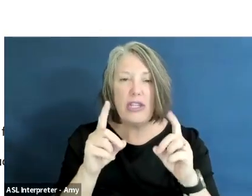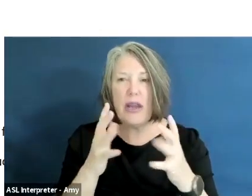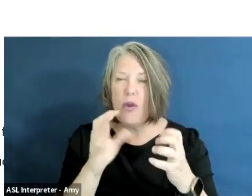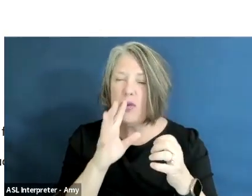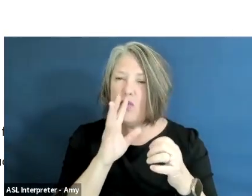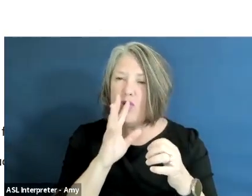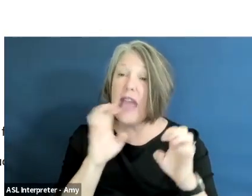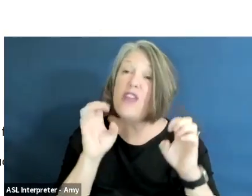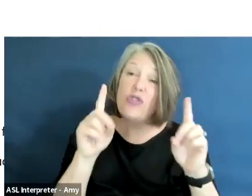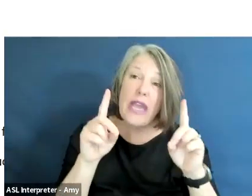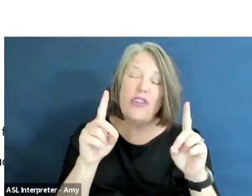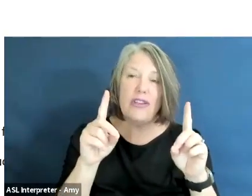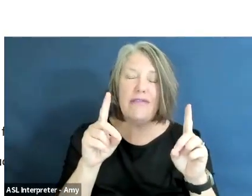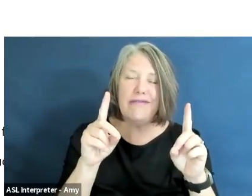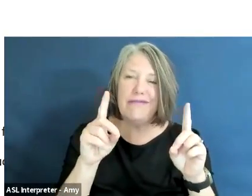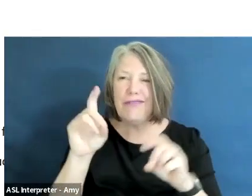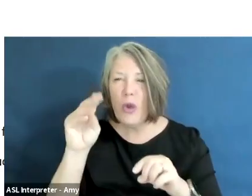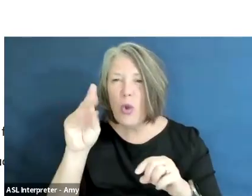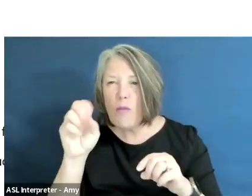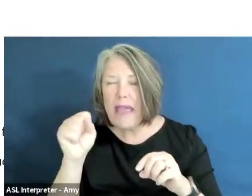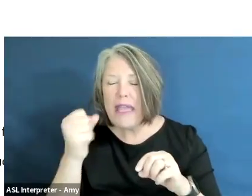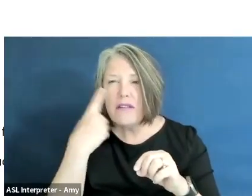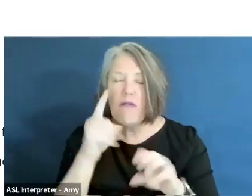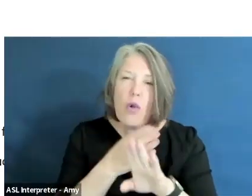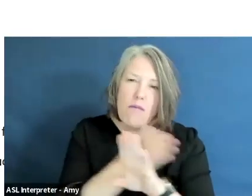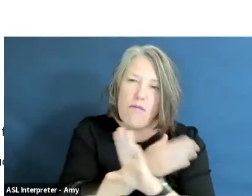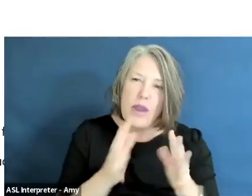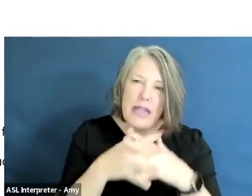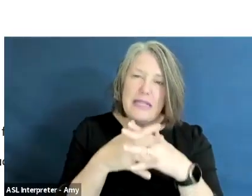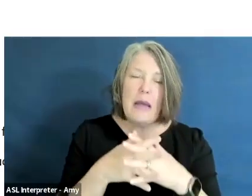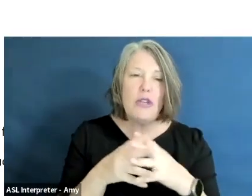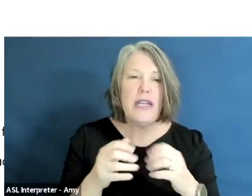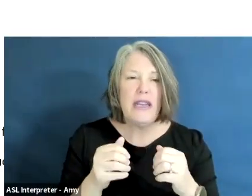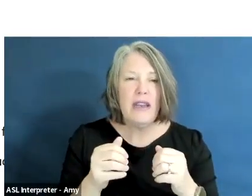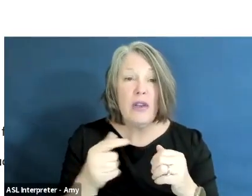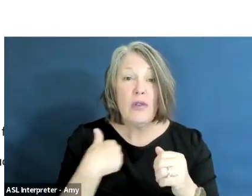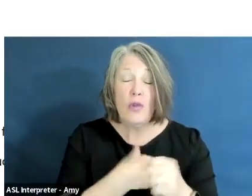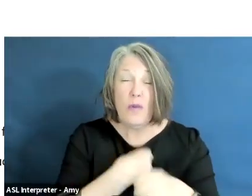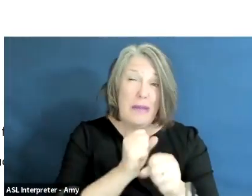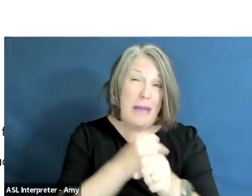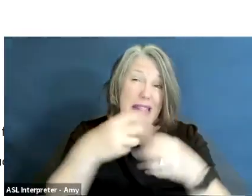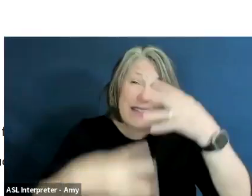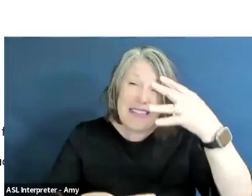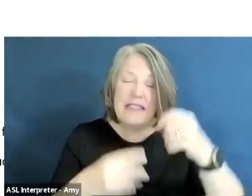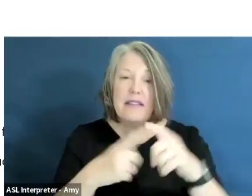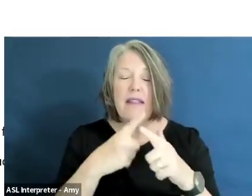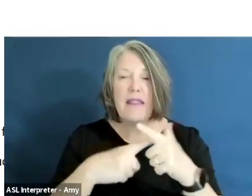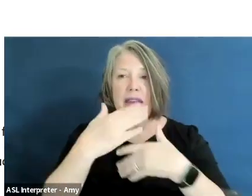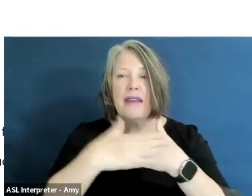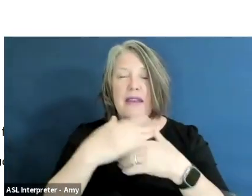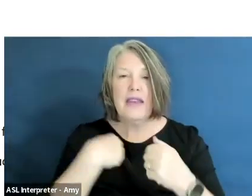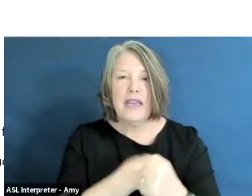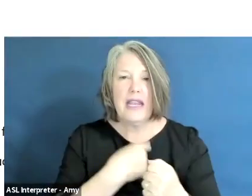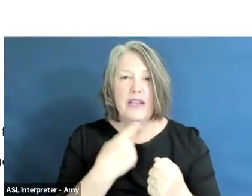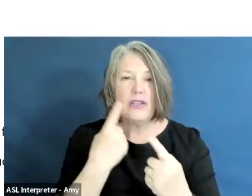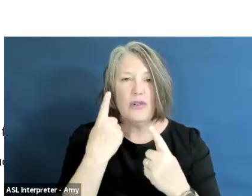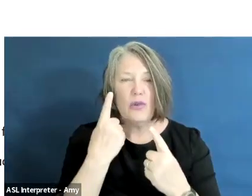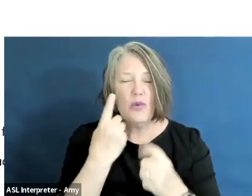the education domains of preconception counseling. So we created a big long list. Next, we used what's called a Delphi study,